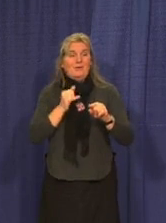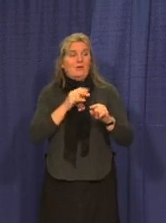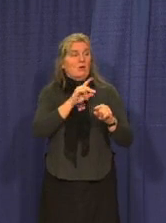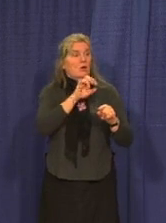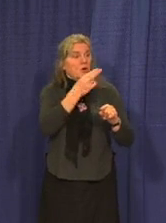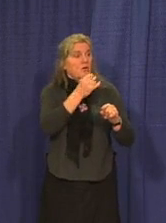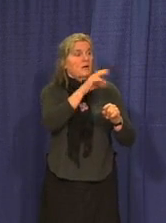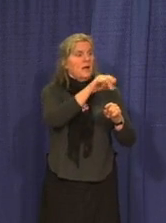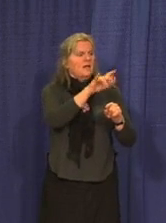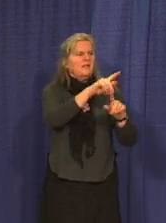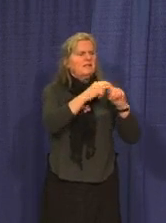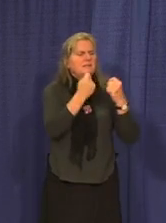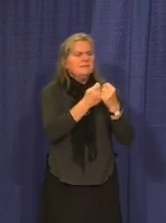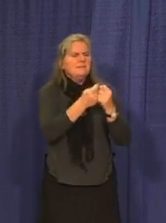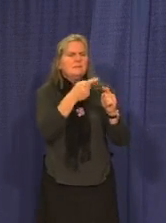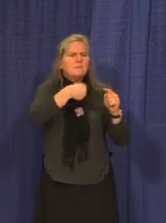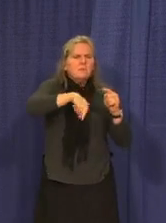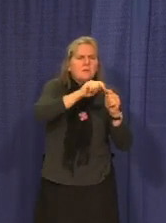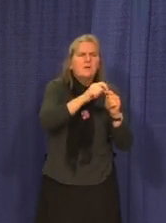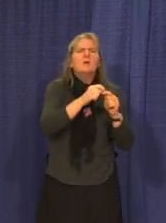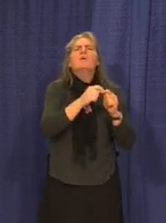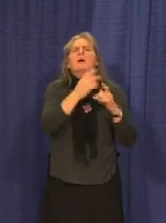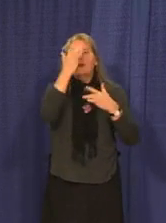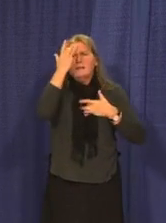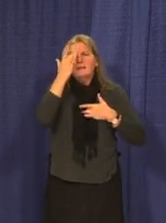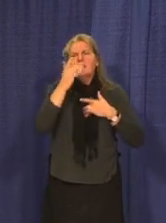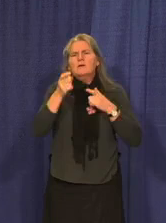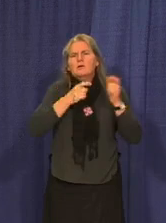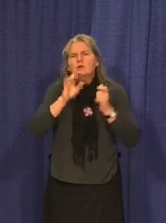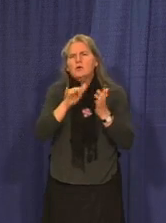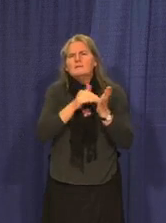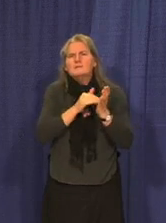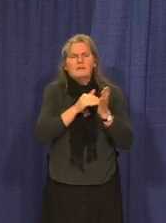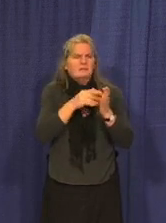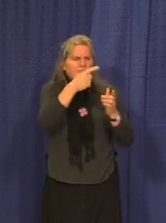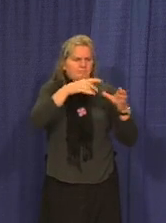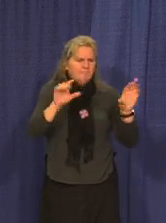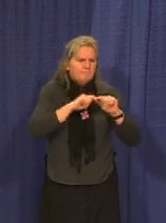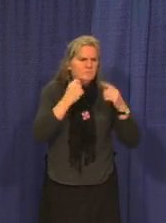is detected in the territory, Dr Hanley and his team, together with the Yukon communicable